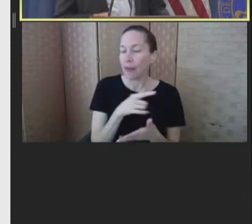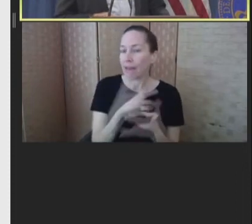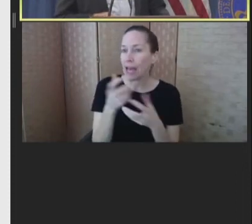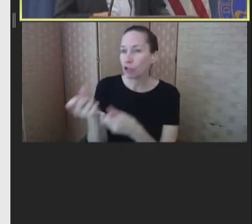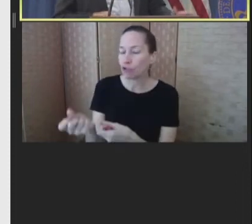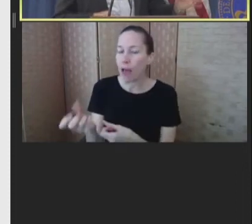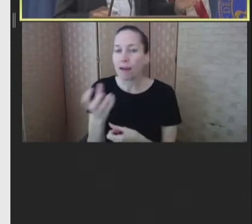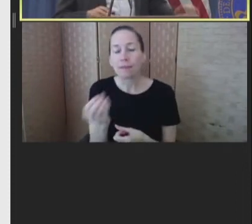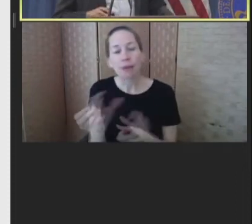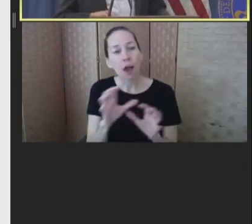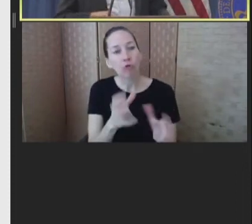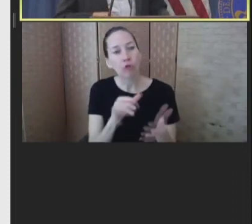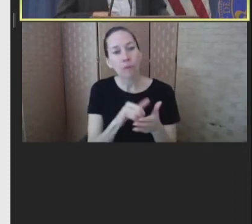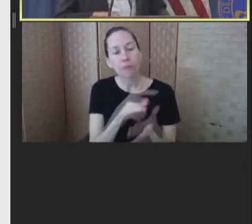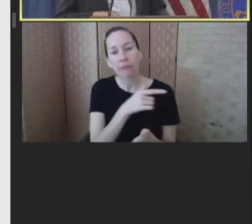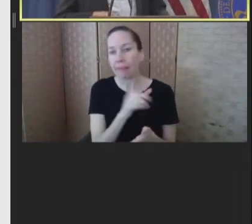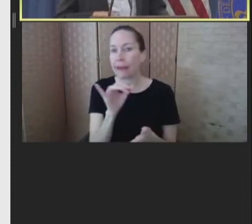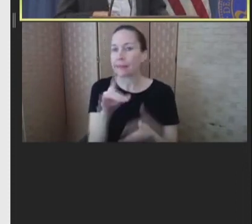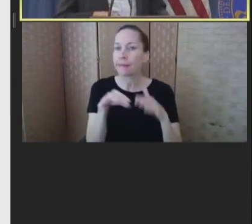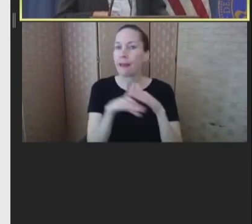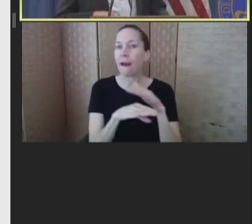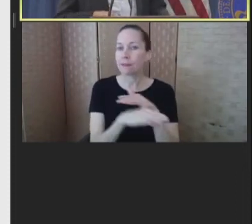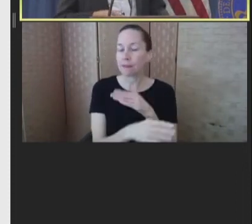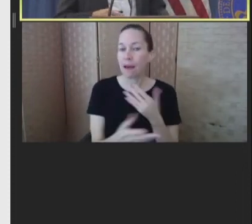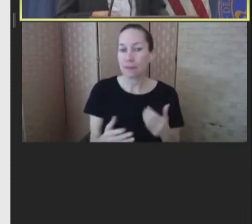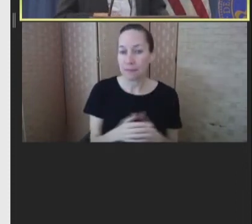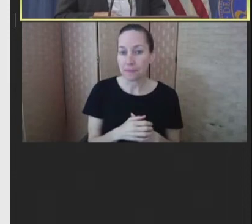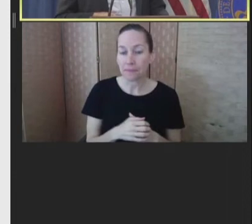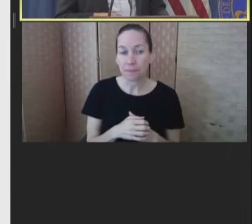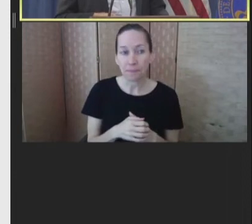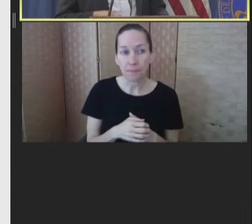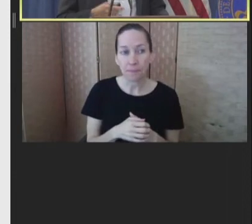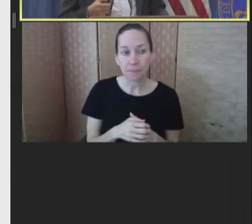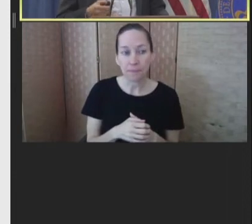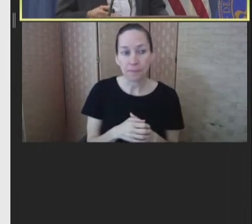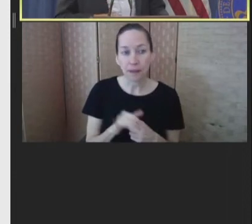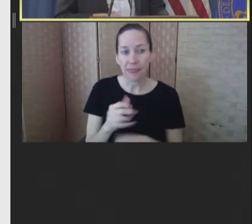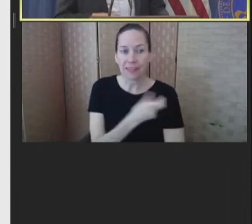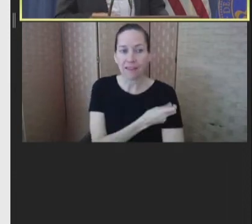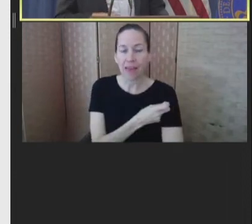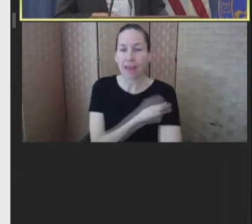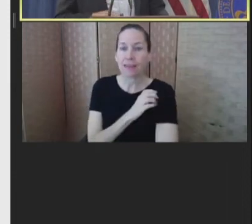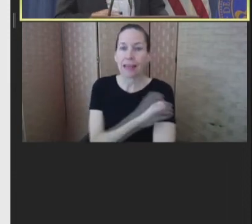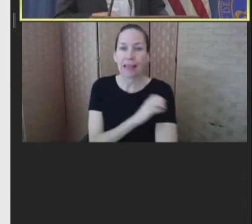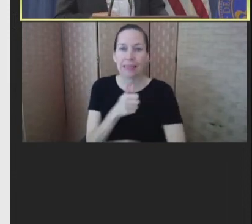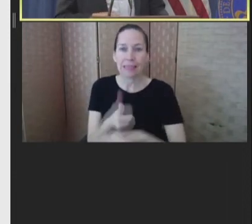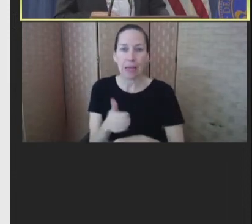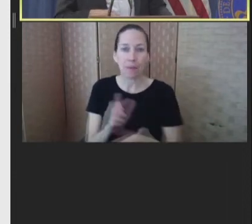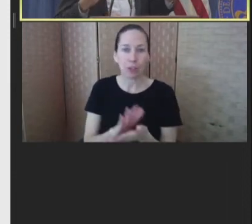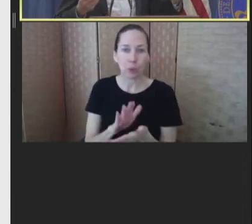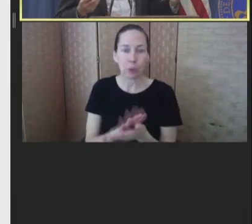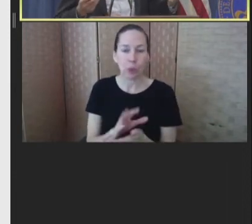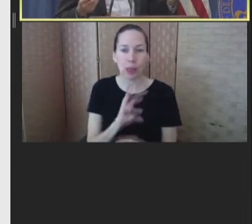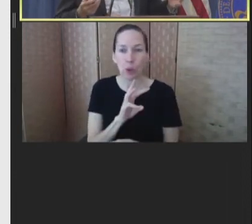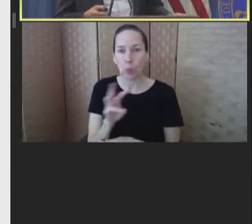And this is just a picture of, you know, a vaccine clinic at a school in West Marin, you know, a celebratory atmosphere.